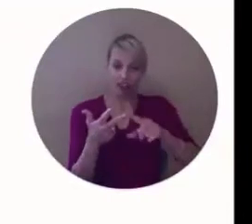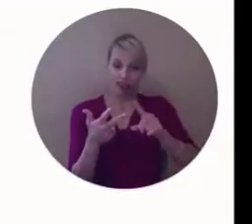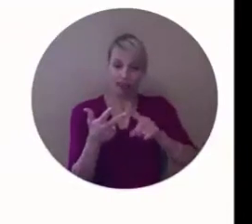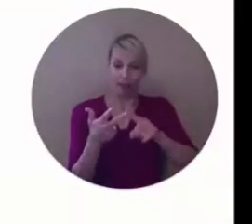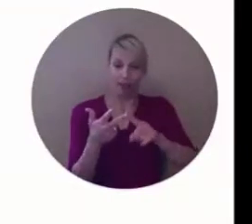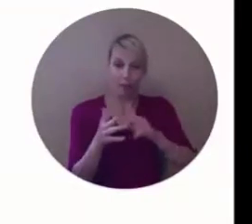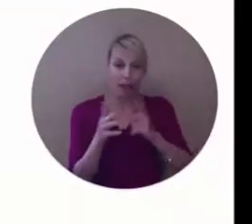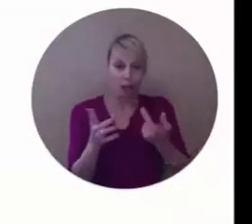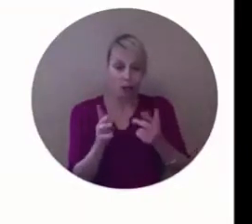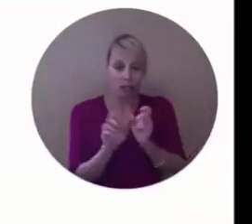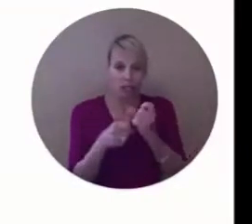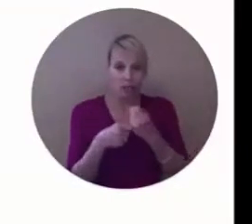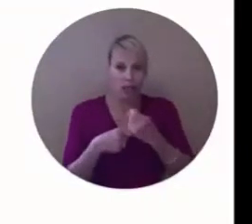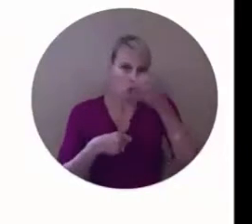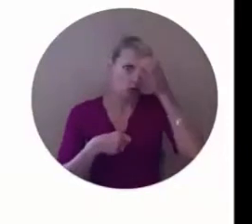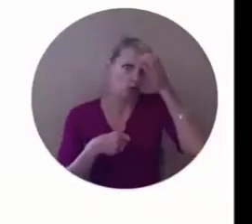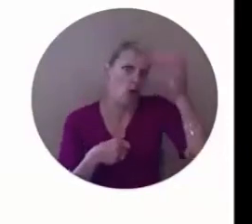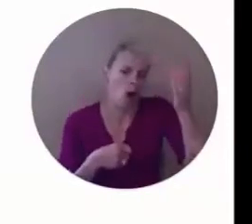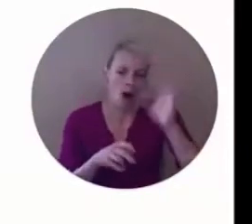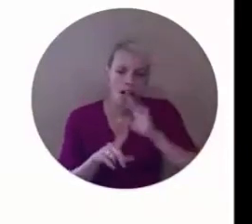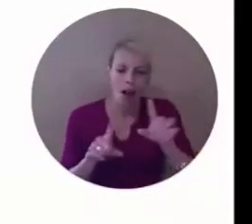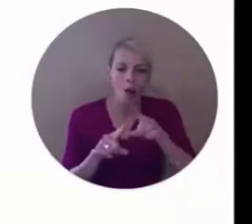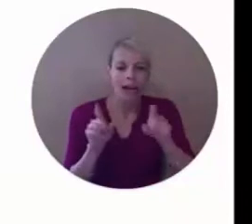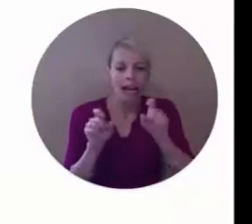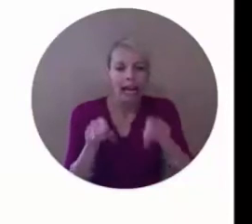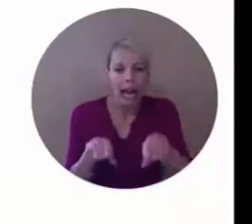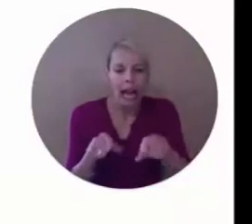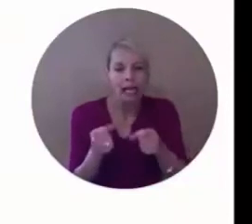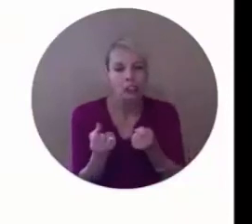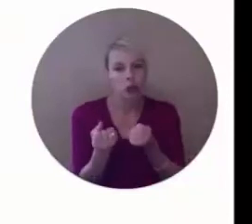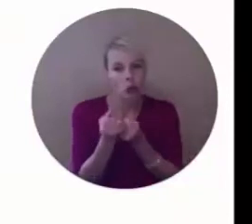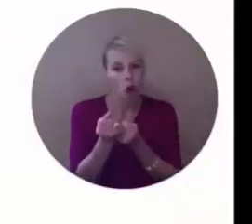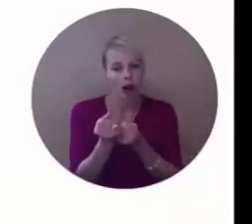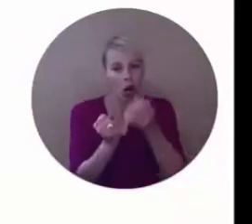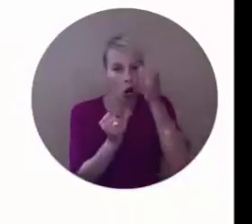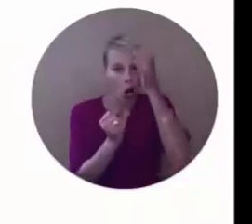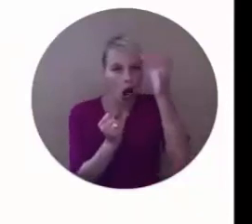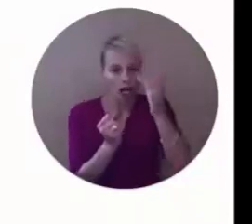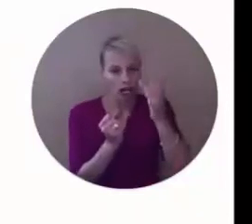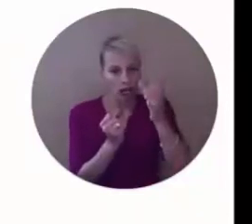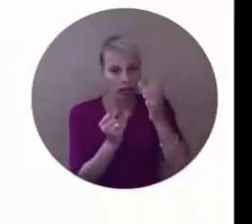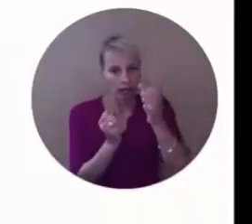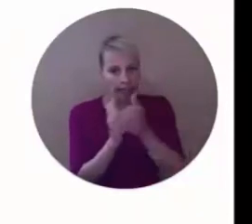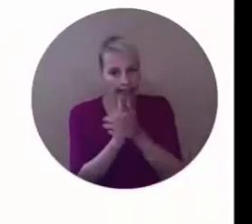And then thirdly, bilingualism does not result in smarter people, but there